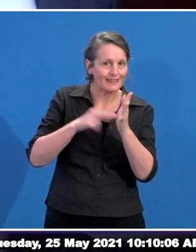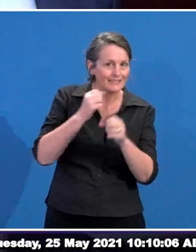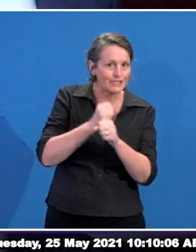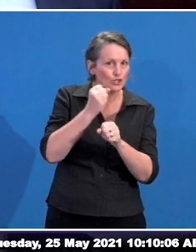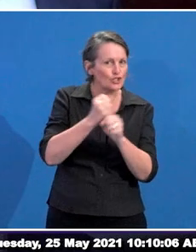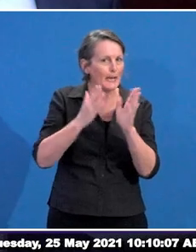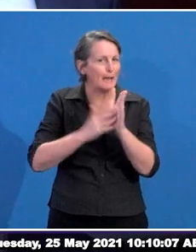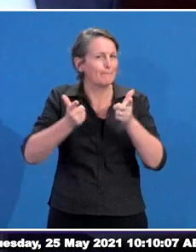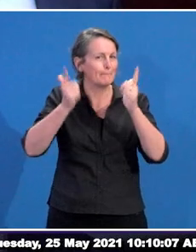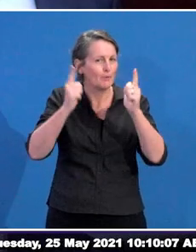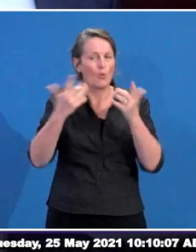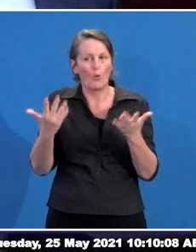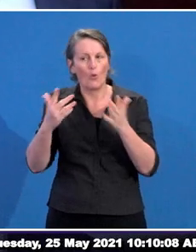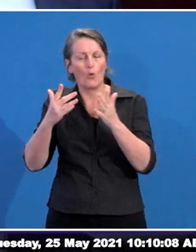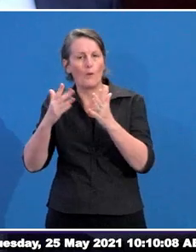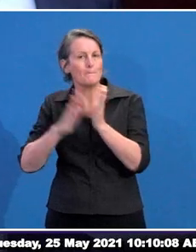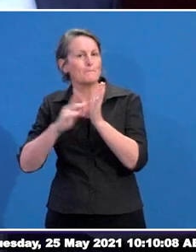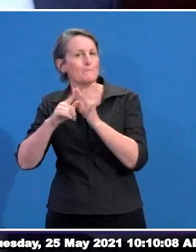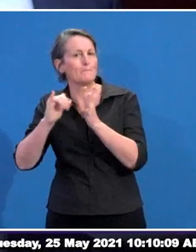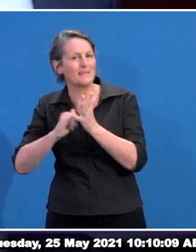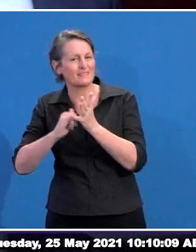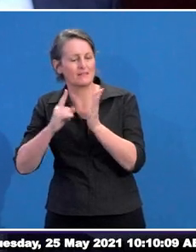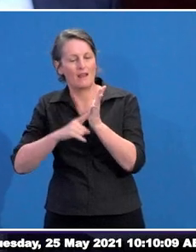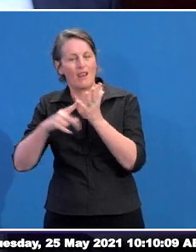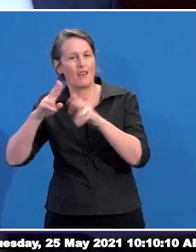That person advised you that she had discussed your complaint